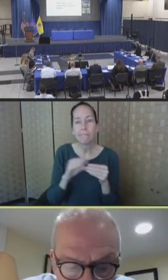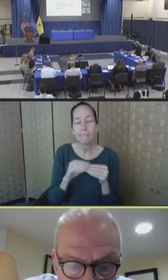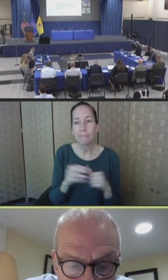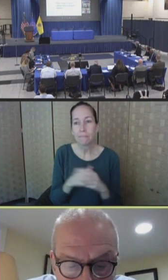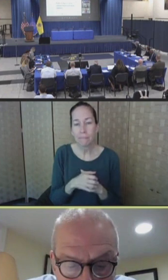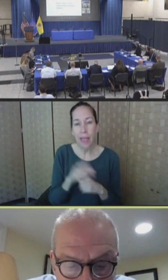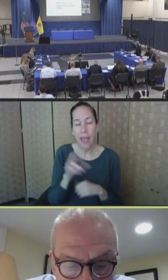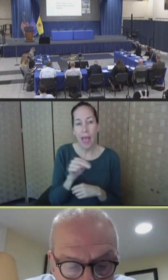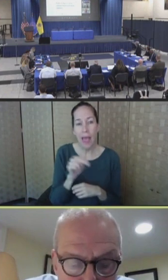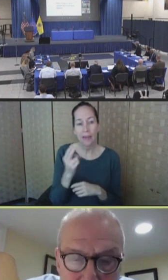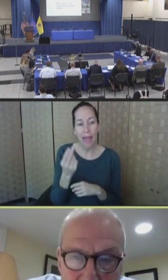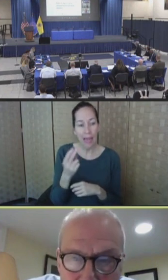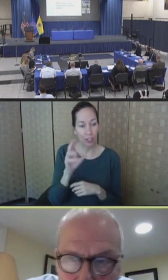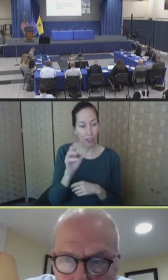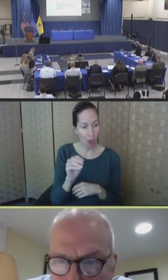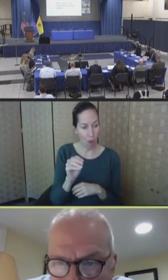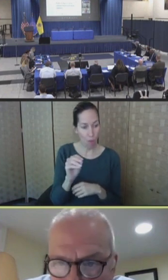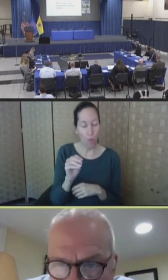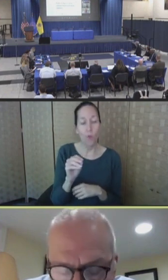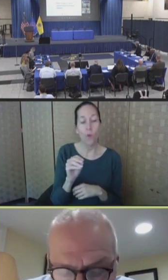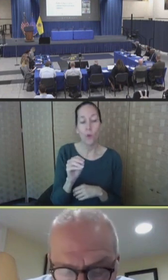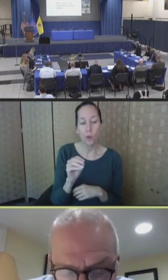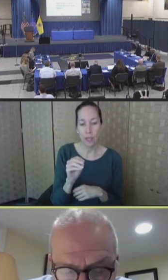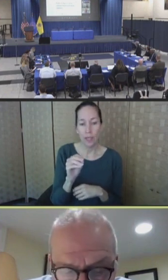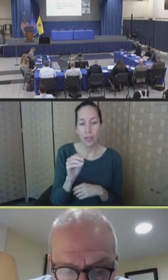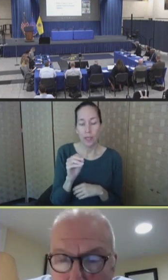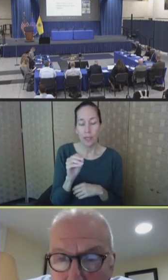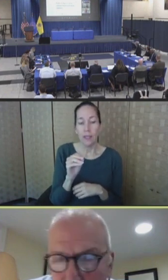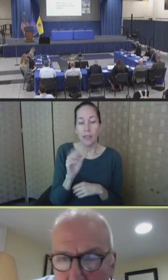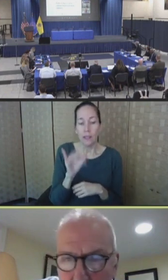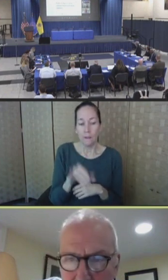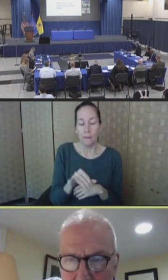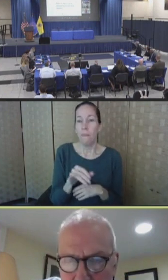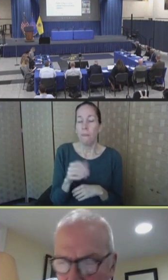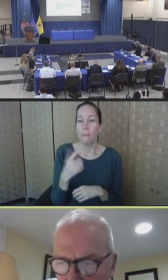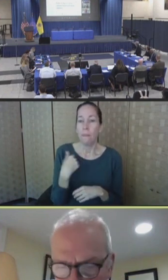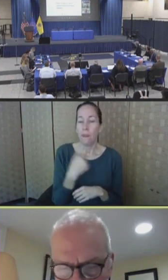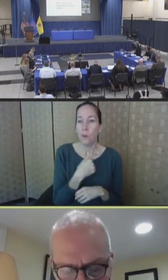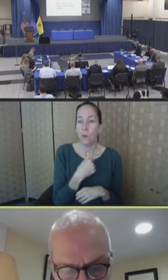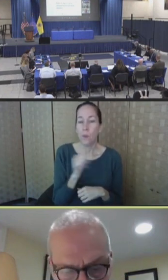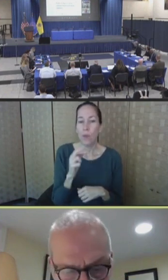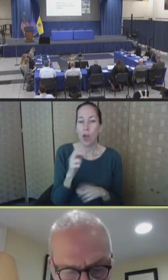operations in an incident -- a command structure for COVID as it has now for several years,